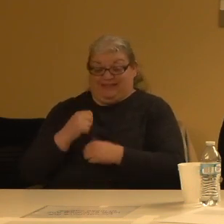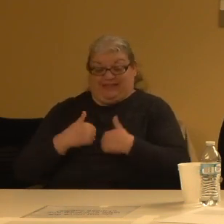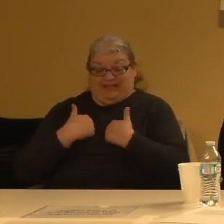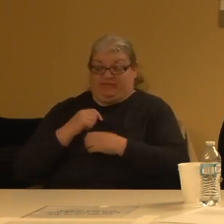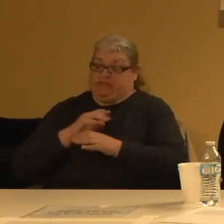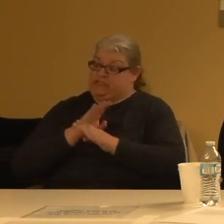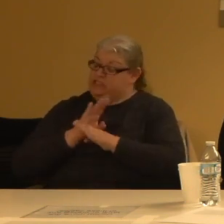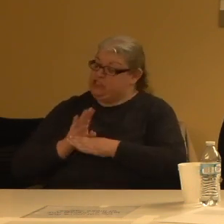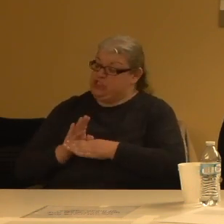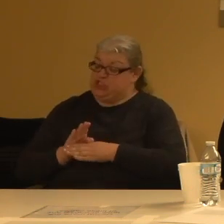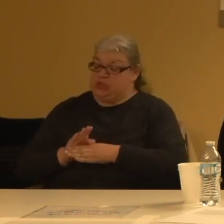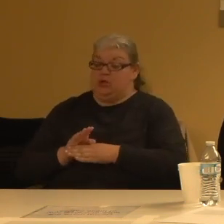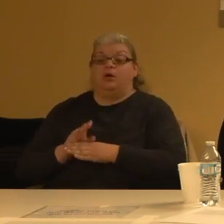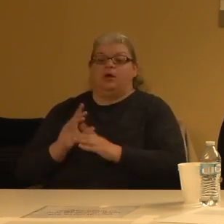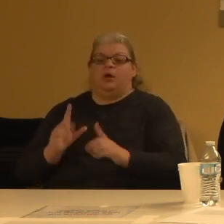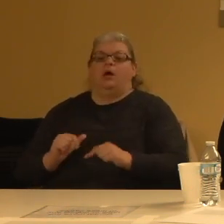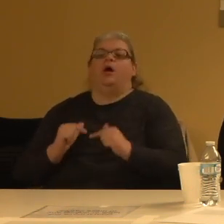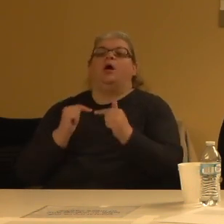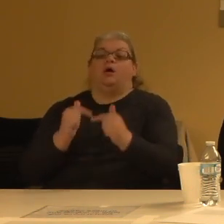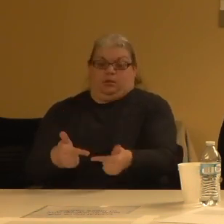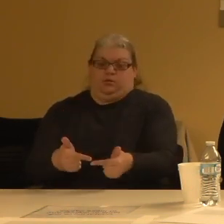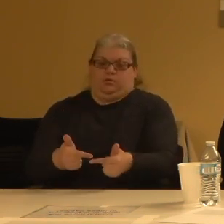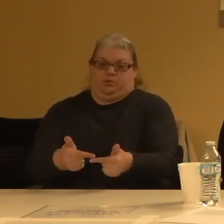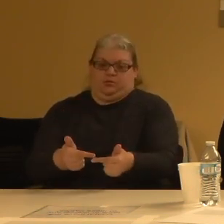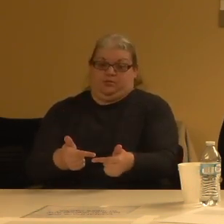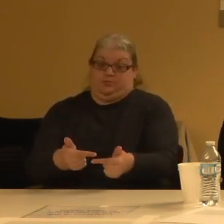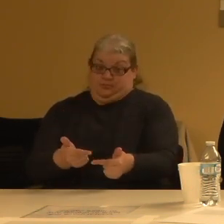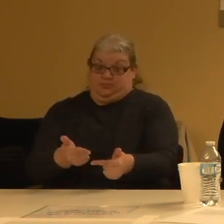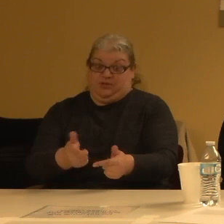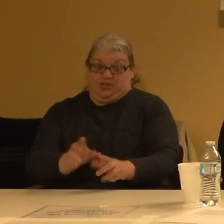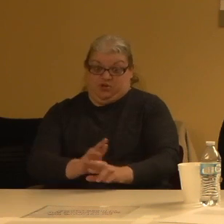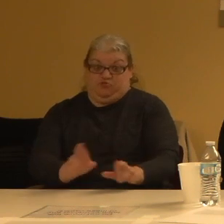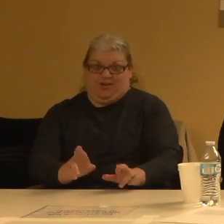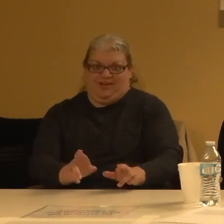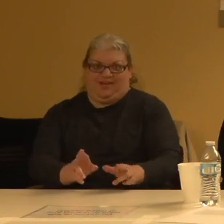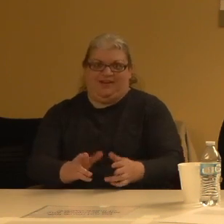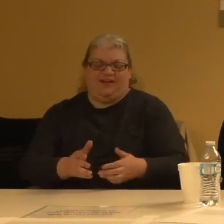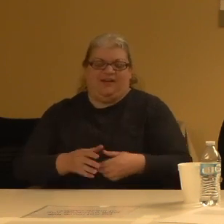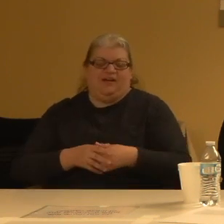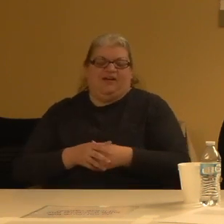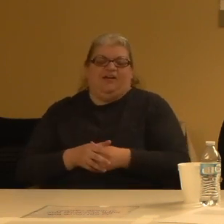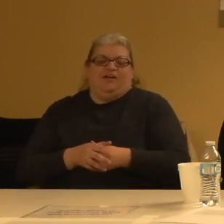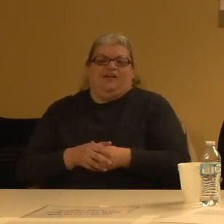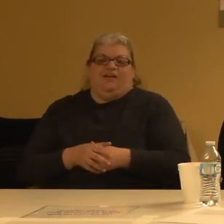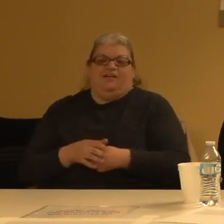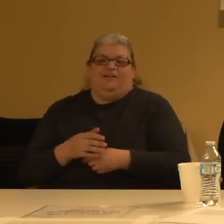You're gonna have to do it,' so be ready." And then I purposefully then sat in rehearsals for a little